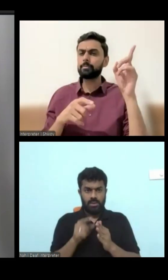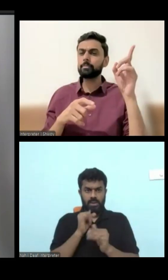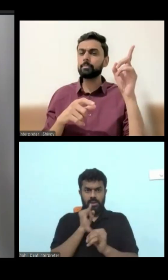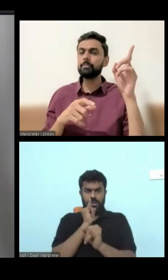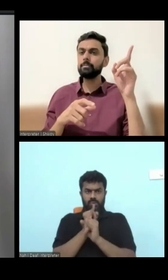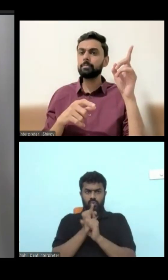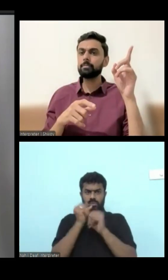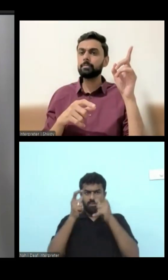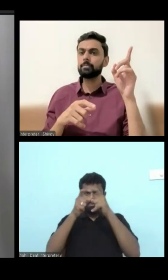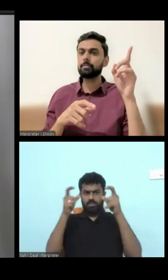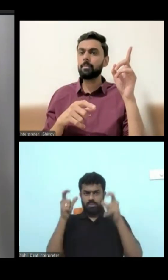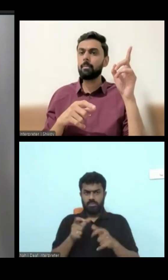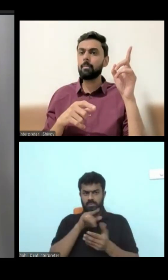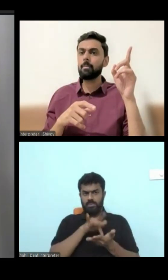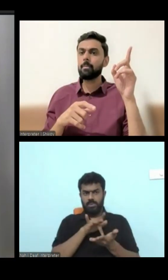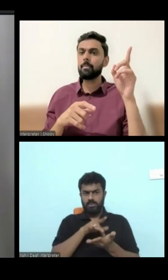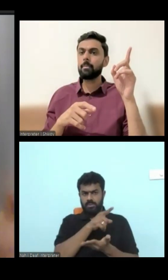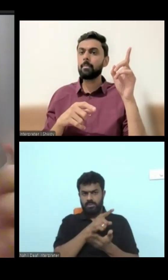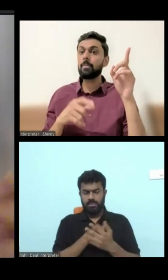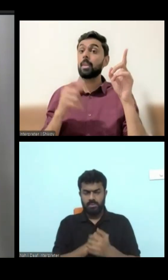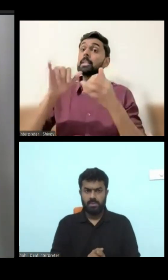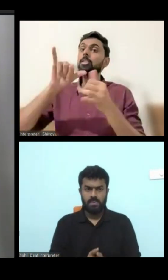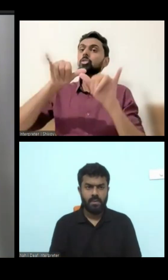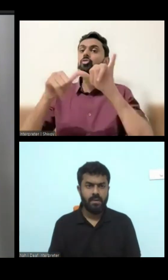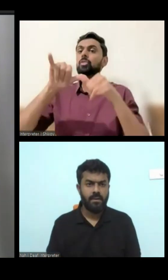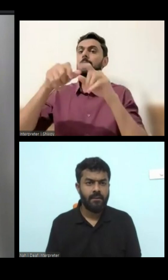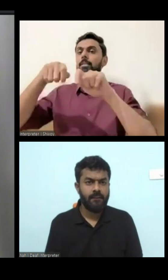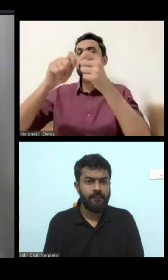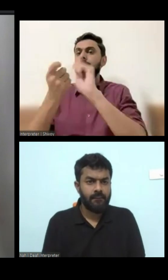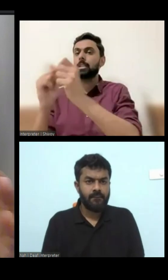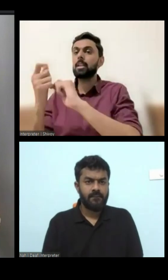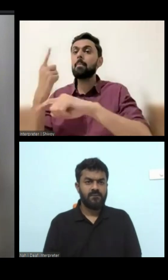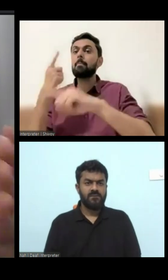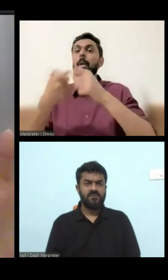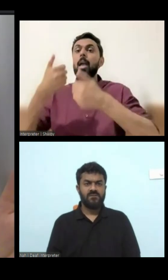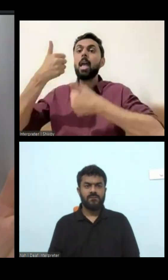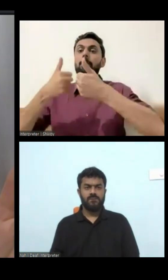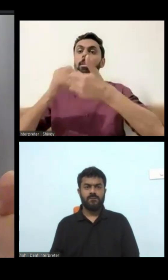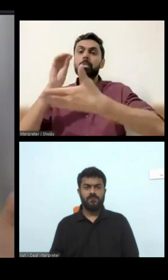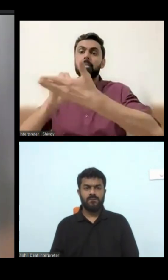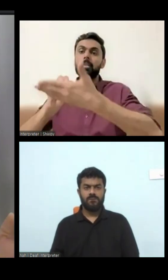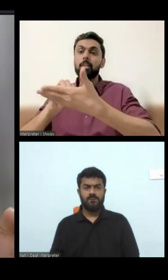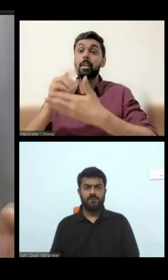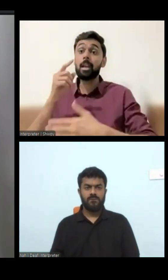And one of the most amazing things is that they can schedule exams. So, they can decide what time the exam needs to start.